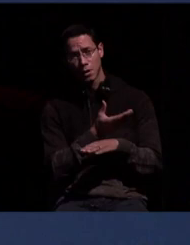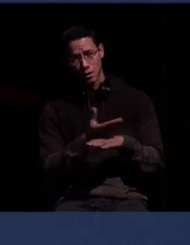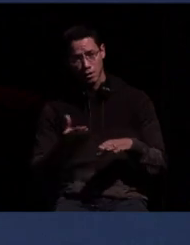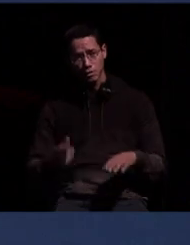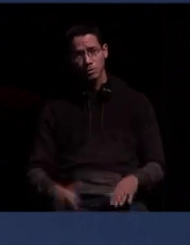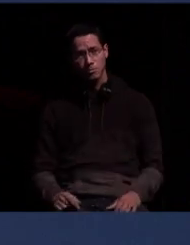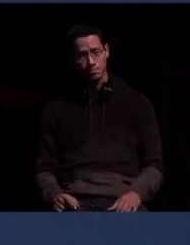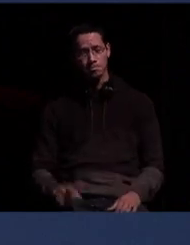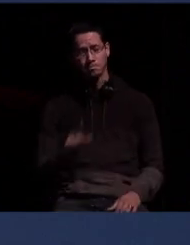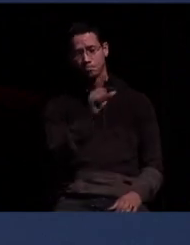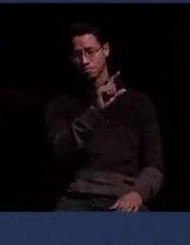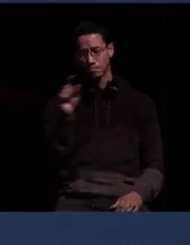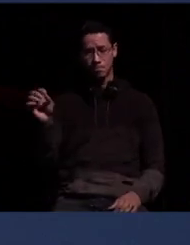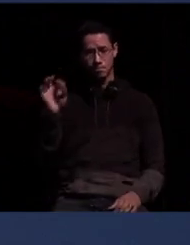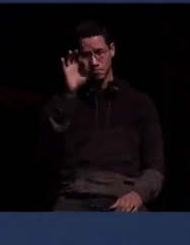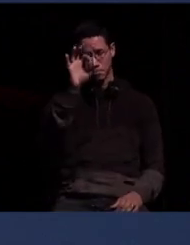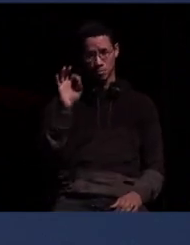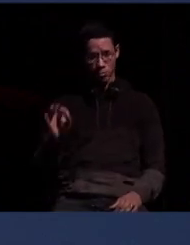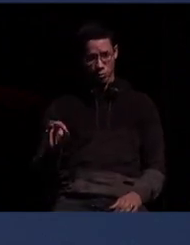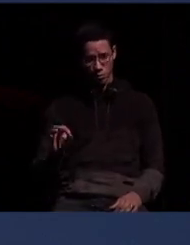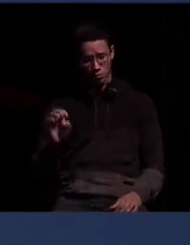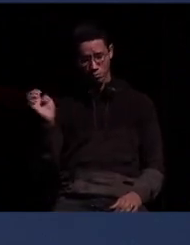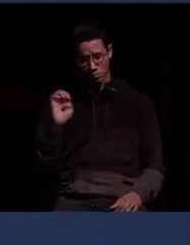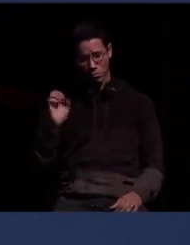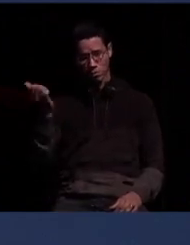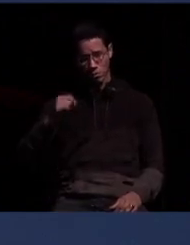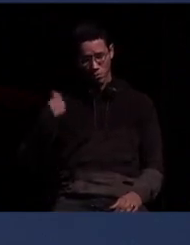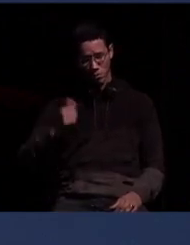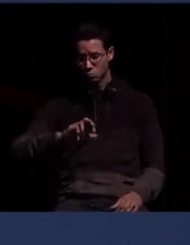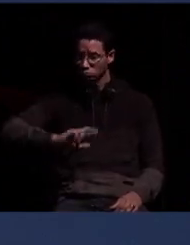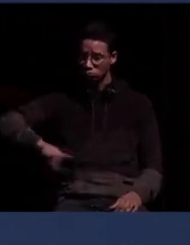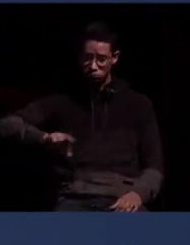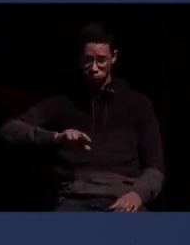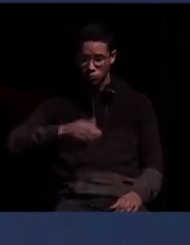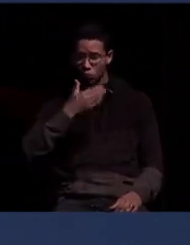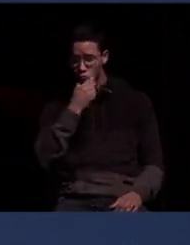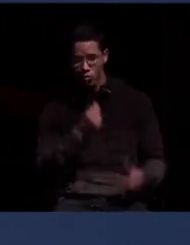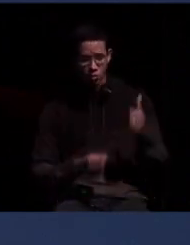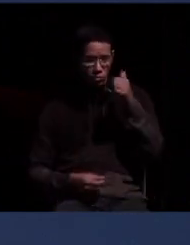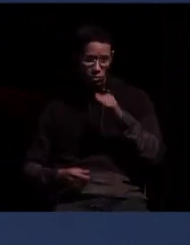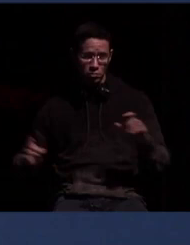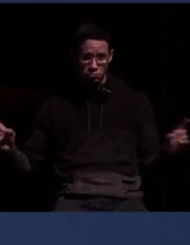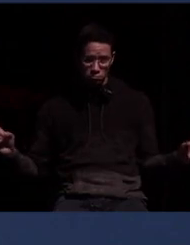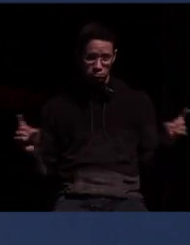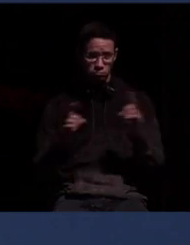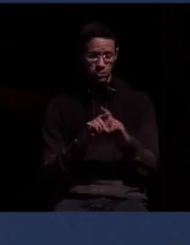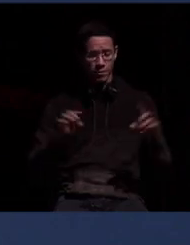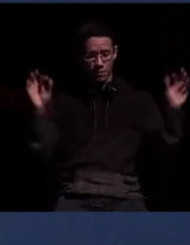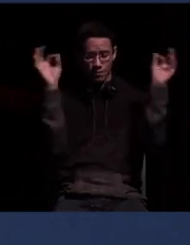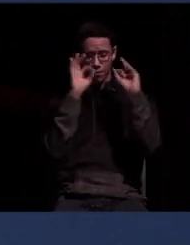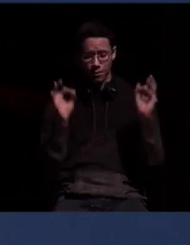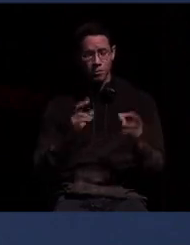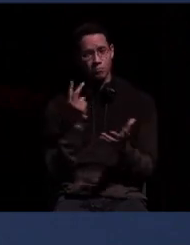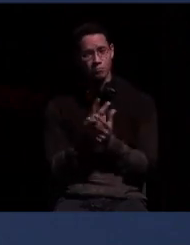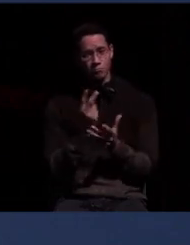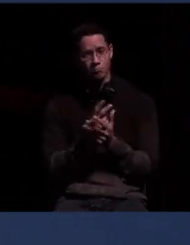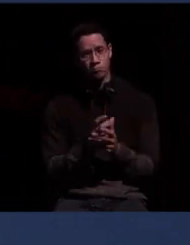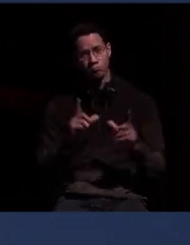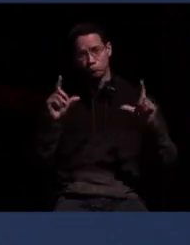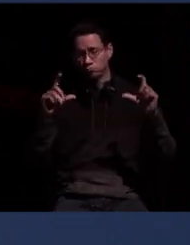presumably heterosexual, thin, and always happy. So the issue here,